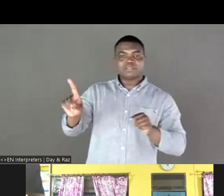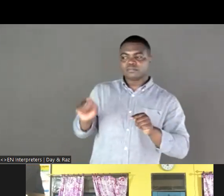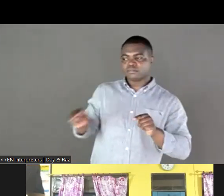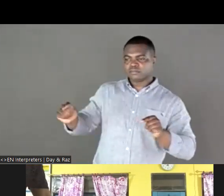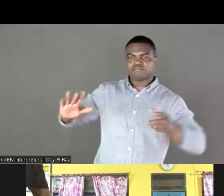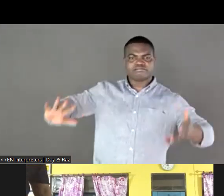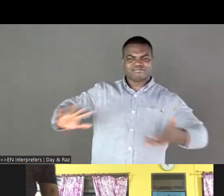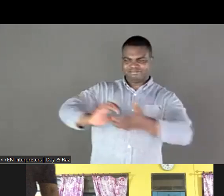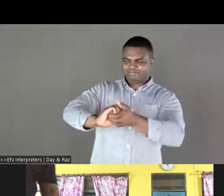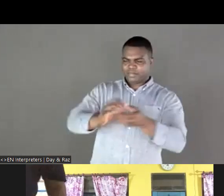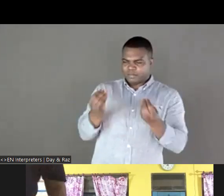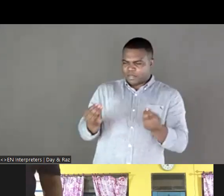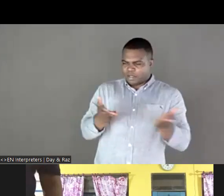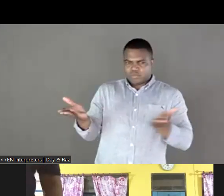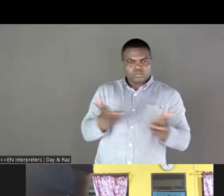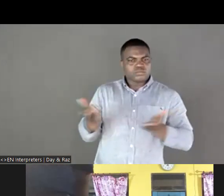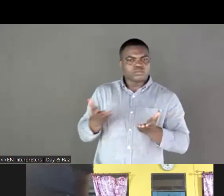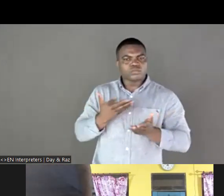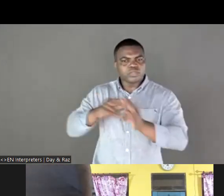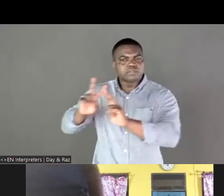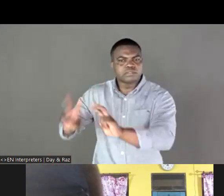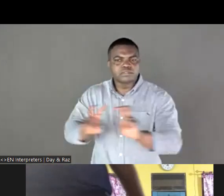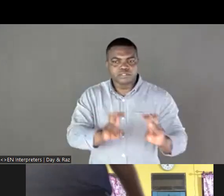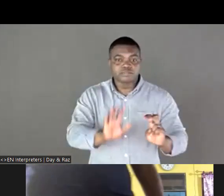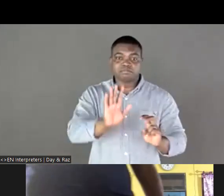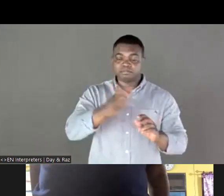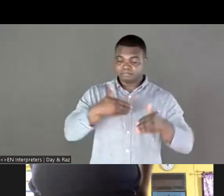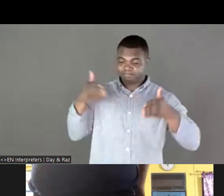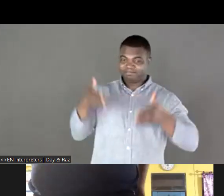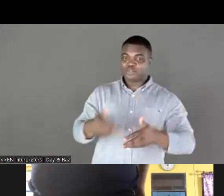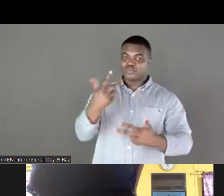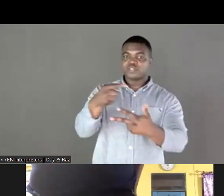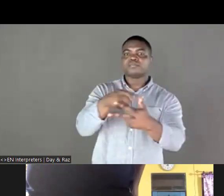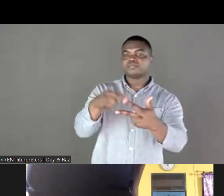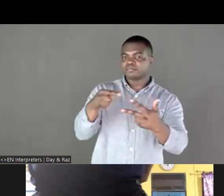in Jordan. So we'll be starting those studies soon. And we wanted to share this with you